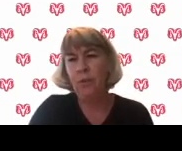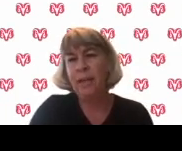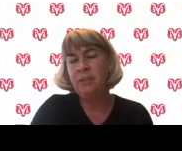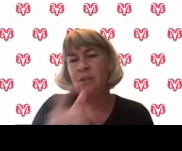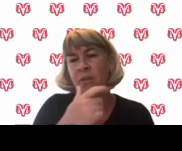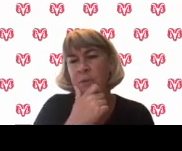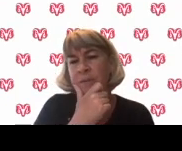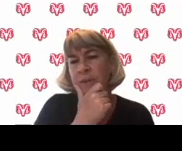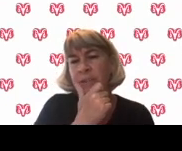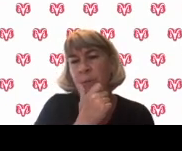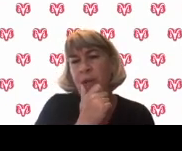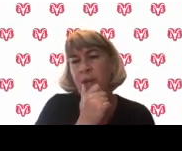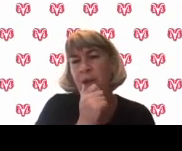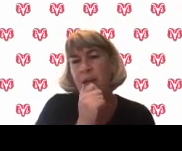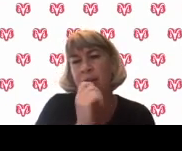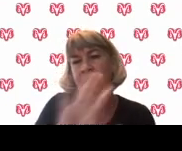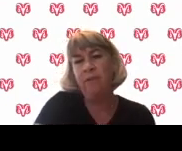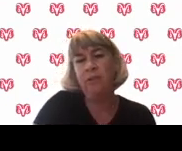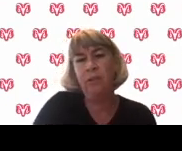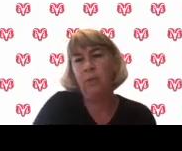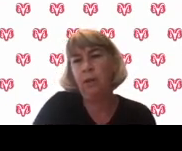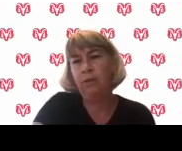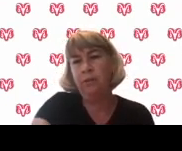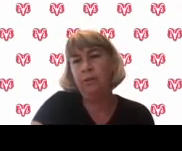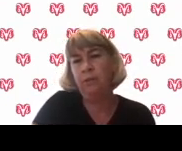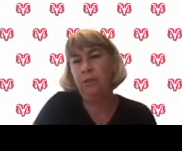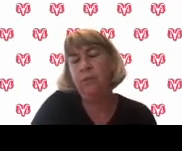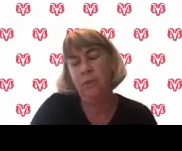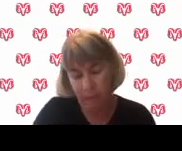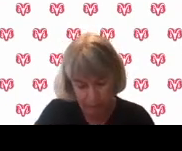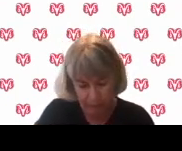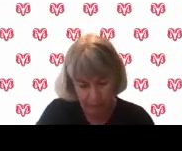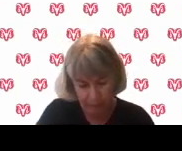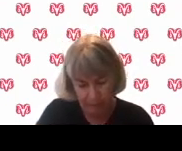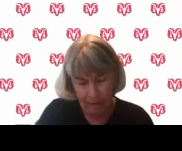great. So if you if you guys want to either do the QR code or use the link, but Natalie set up